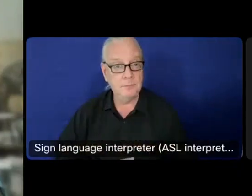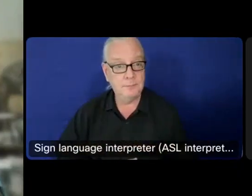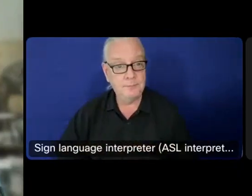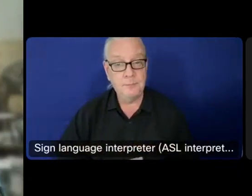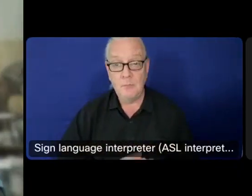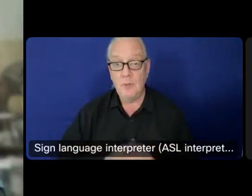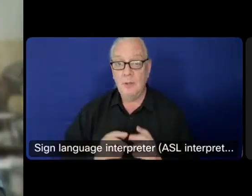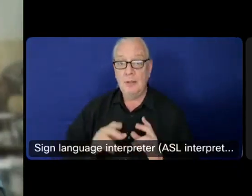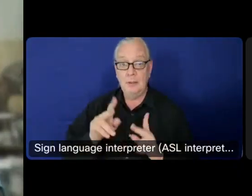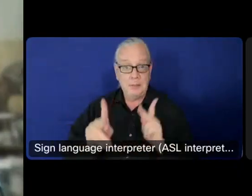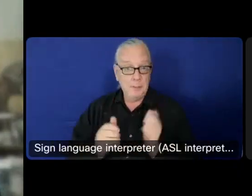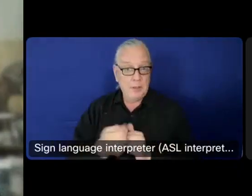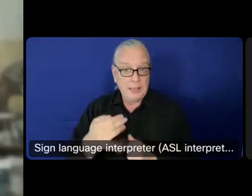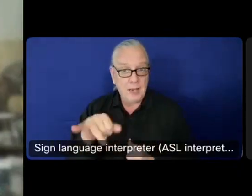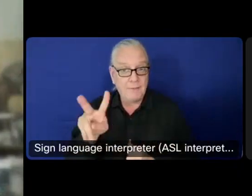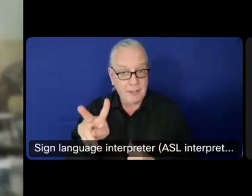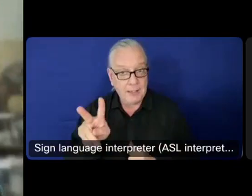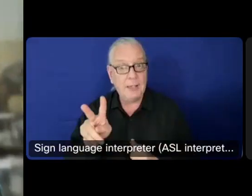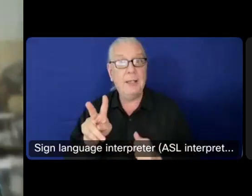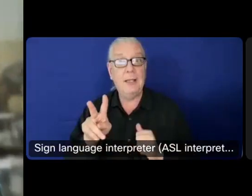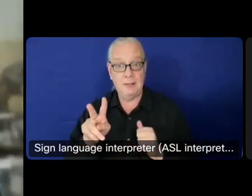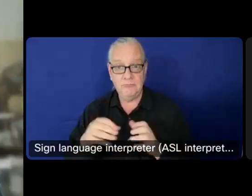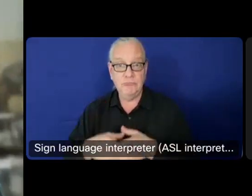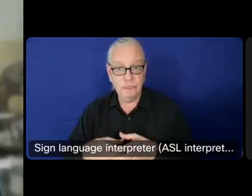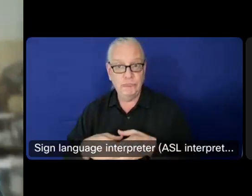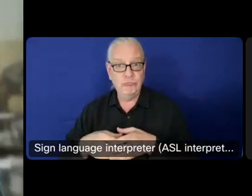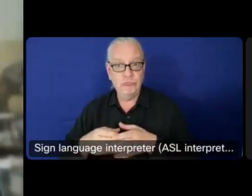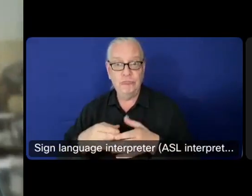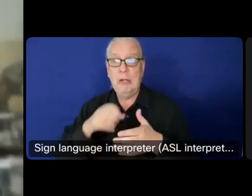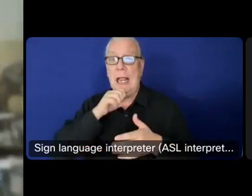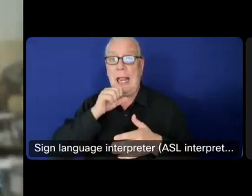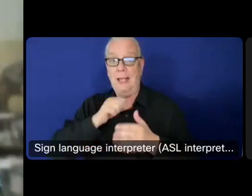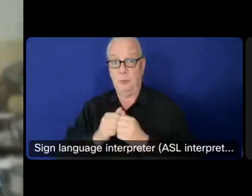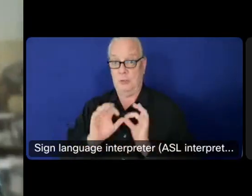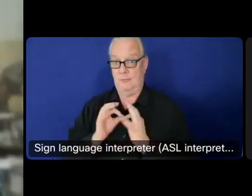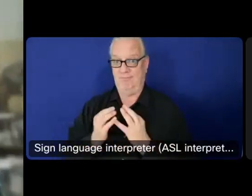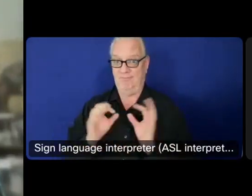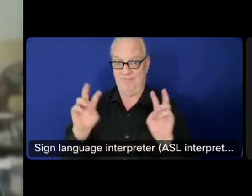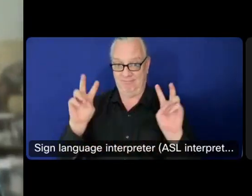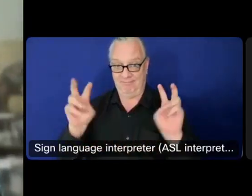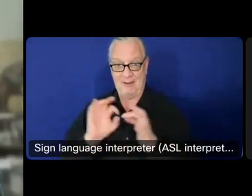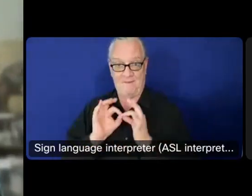with HIV and age with their chosen family that we're keeping an eye on the fact that some of sometimes chosen family is aging